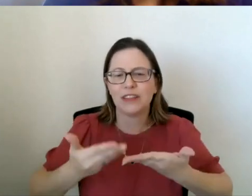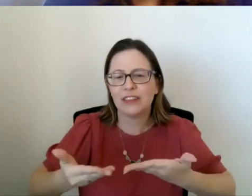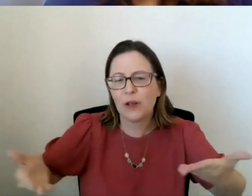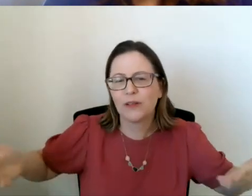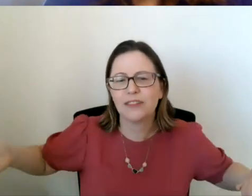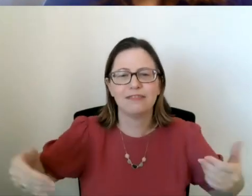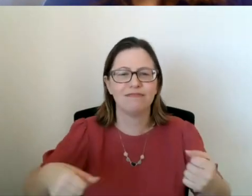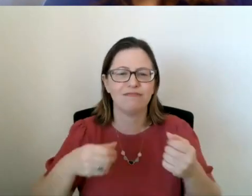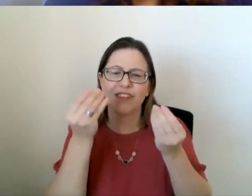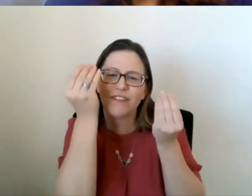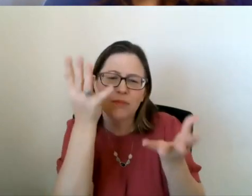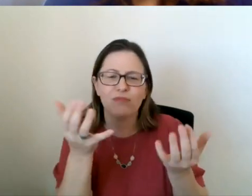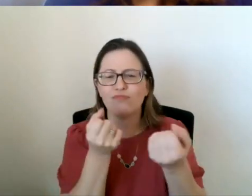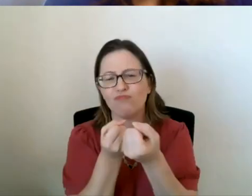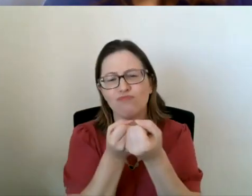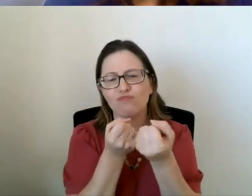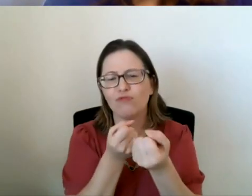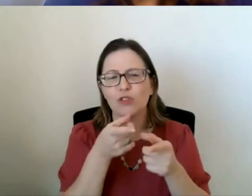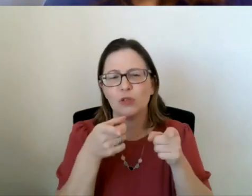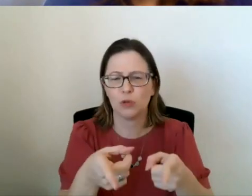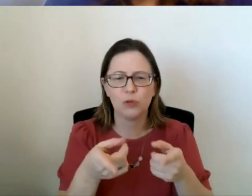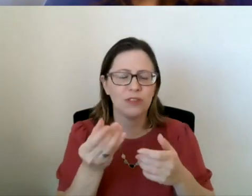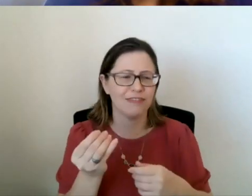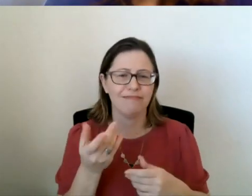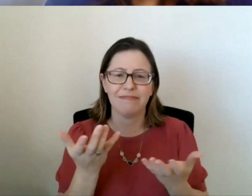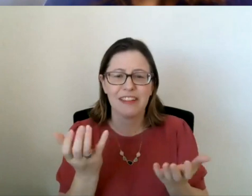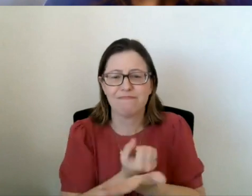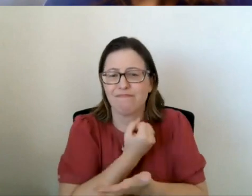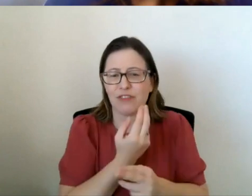there are videos there are resources, there are lots of information that are provided